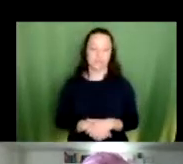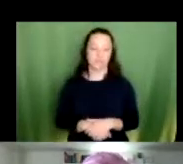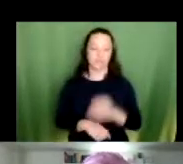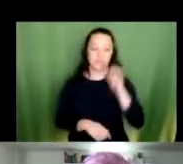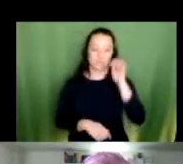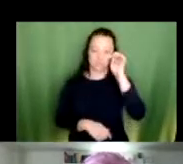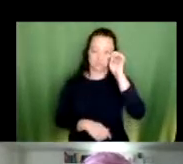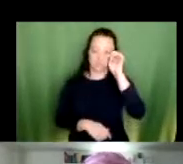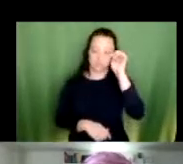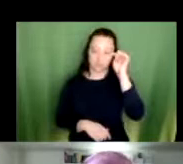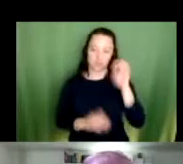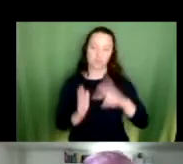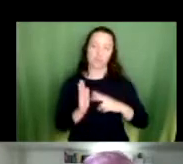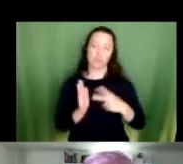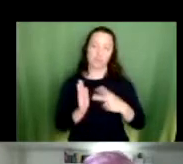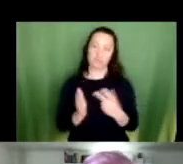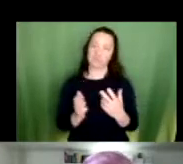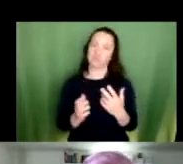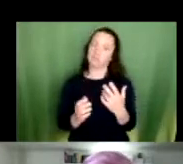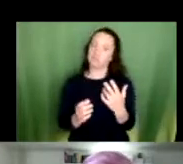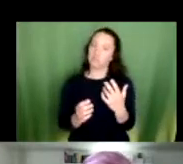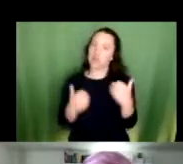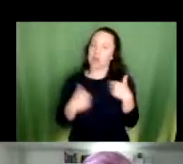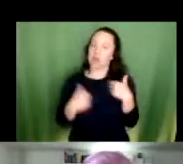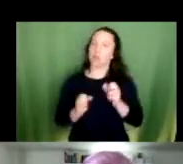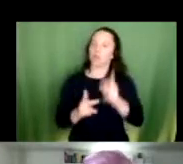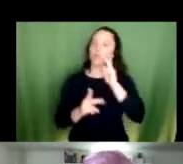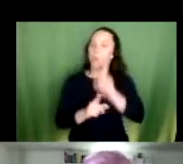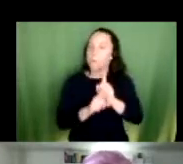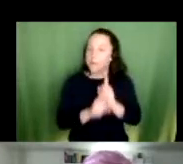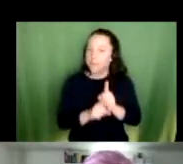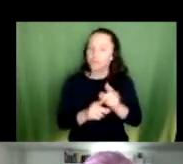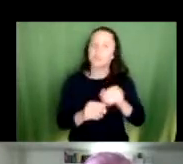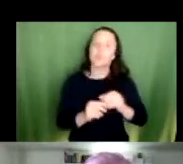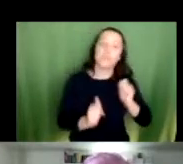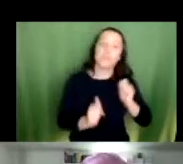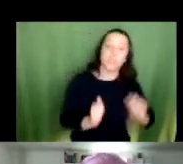opportunities for mentorship, both in the theater and in interpersonal relationships.